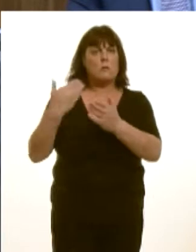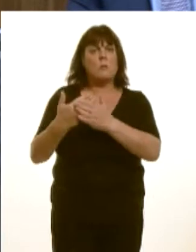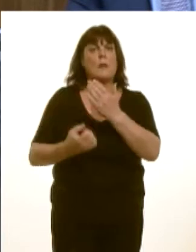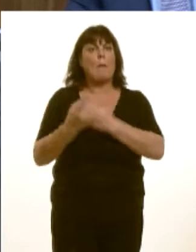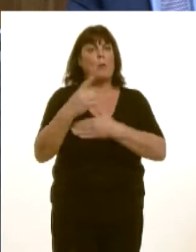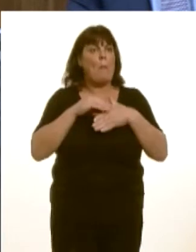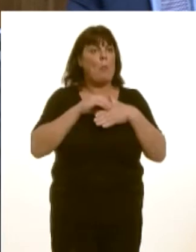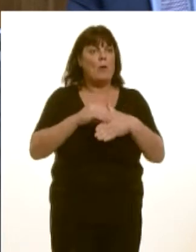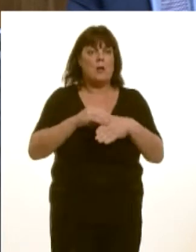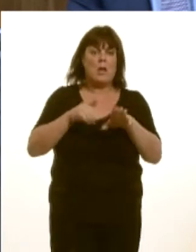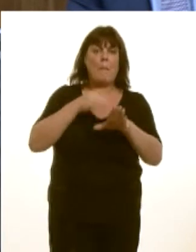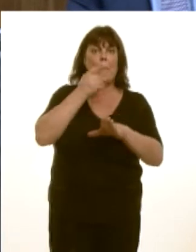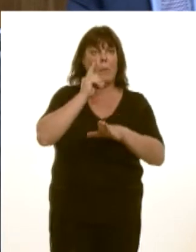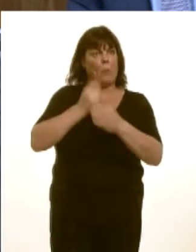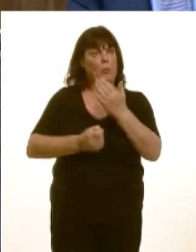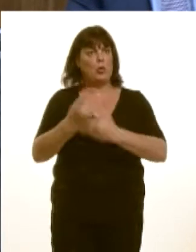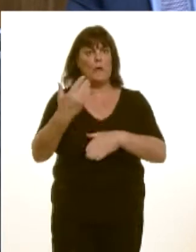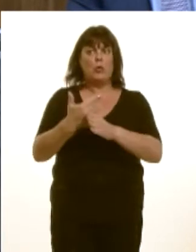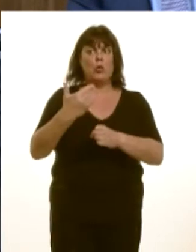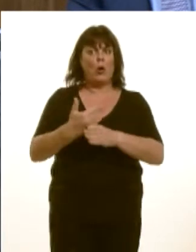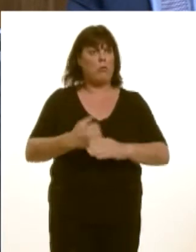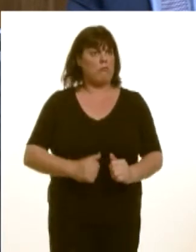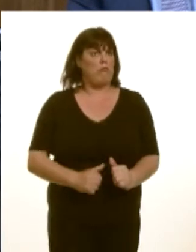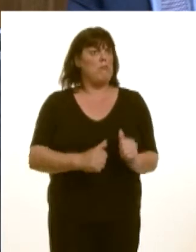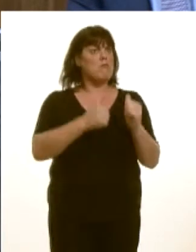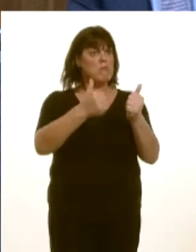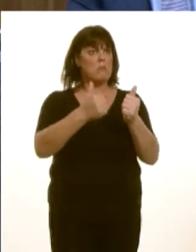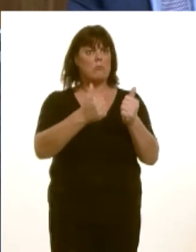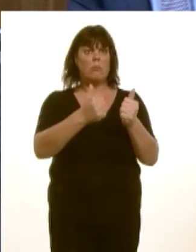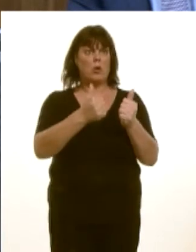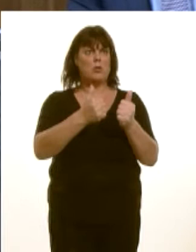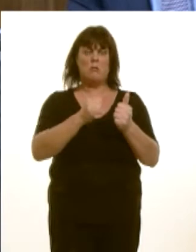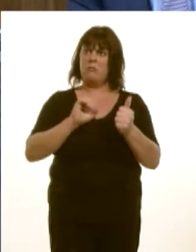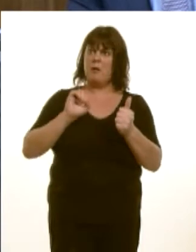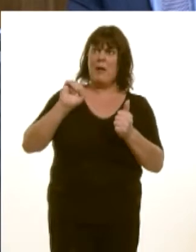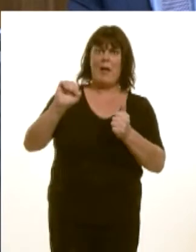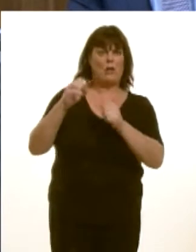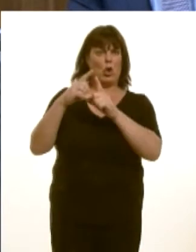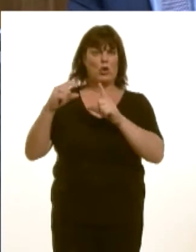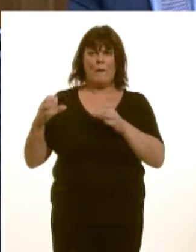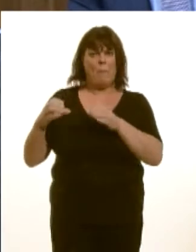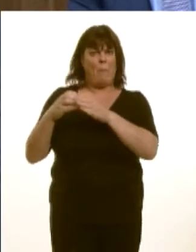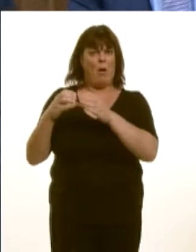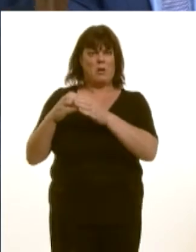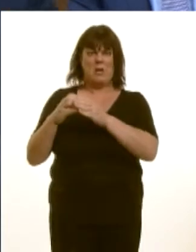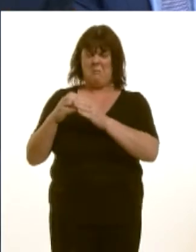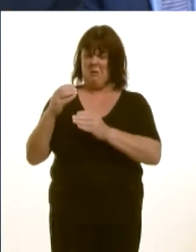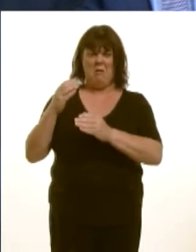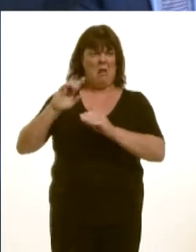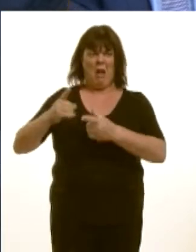with opportunities is much, much better than anything his party has ever come up with at any level of government anywhere. Andrew R.T.